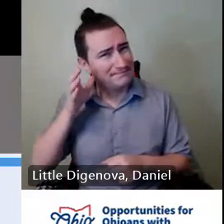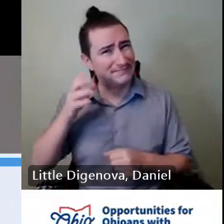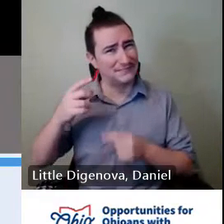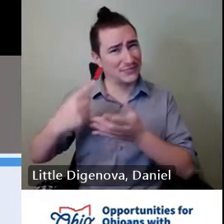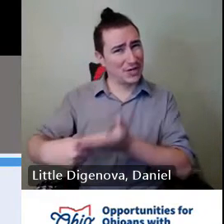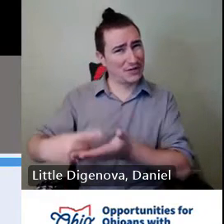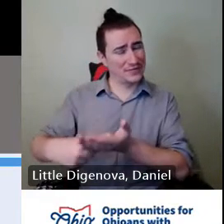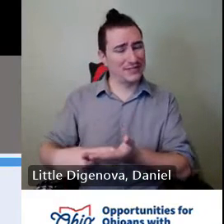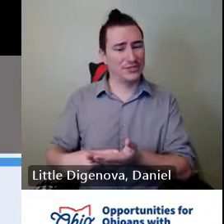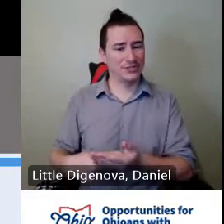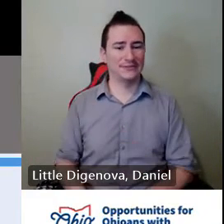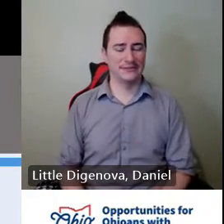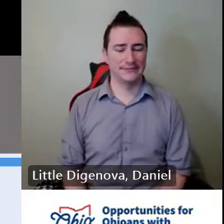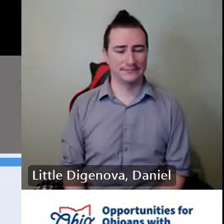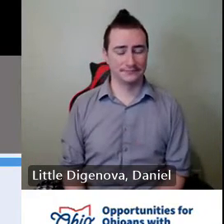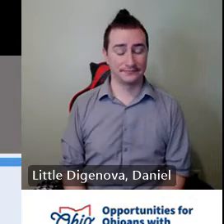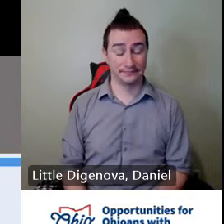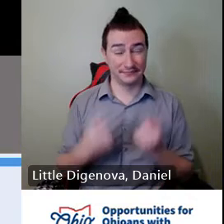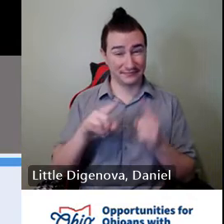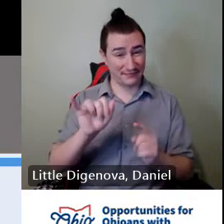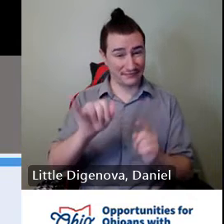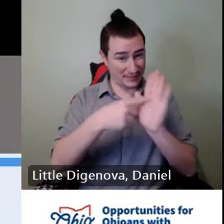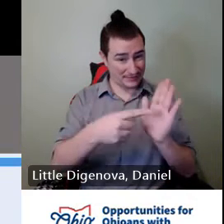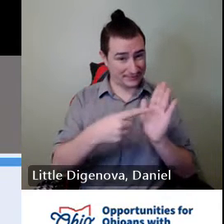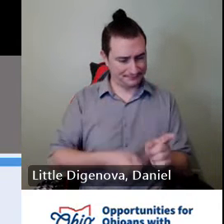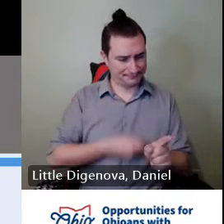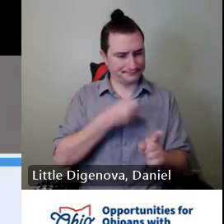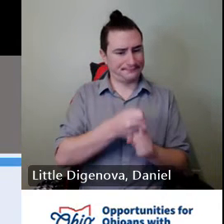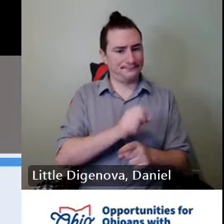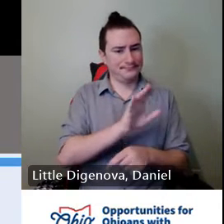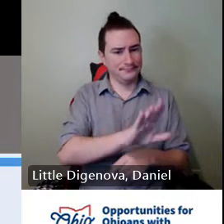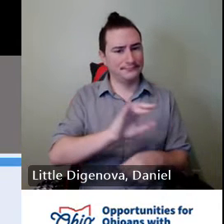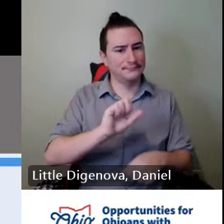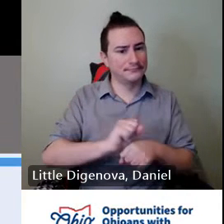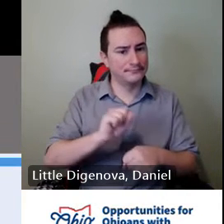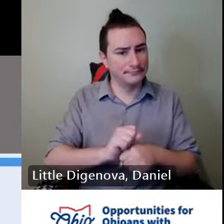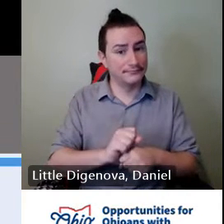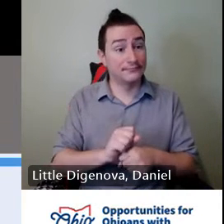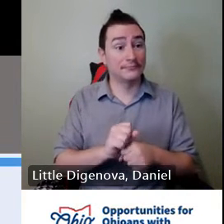When these symptoms impact an employee at work, they can result in limitations with performing job tasks.